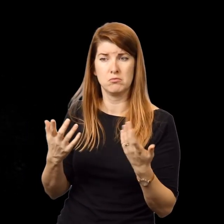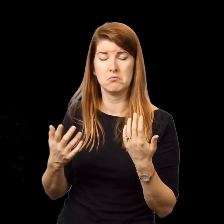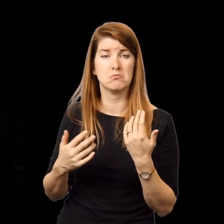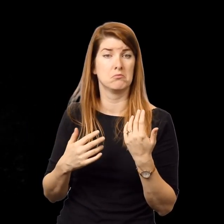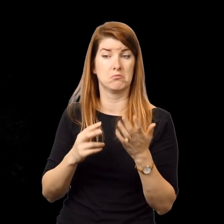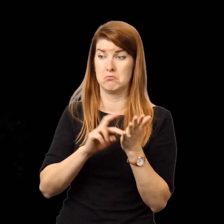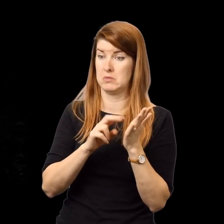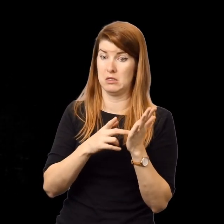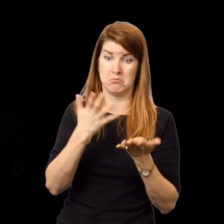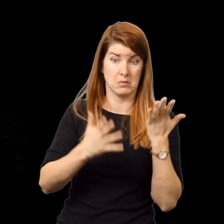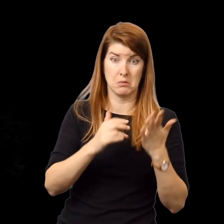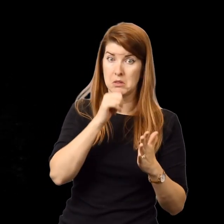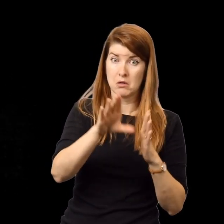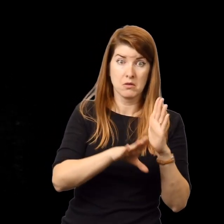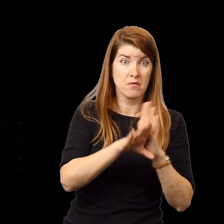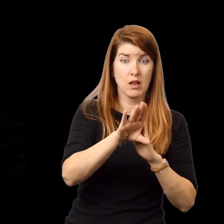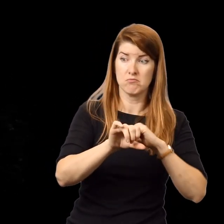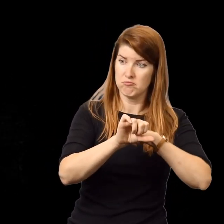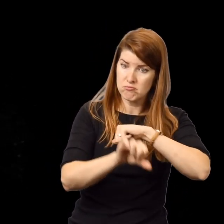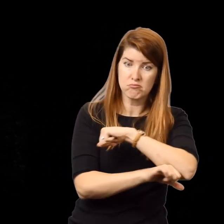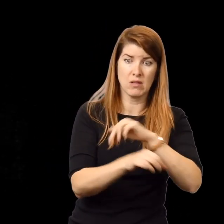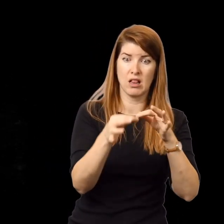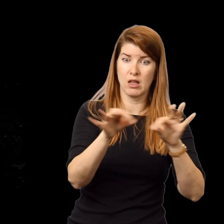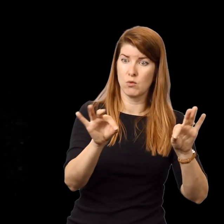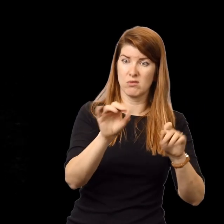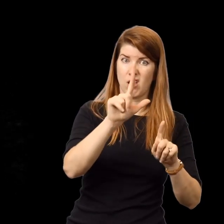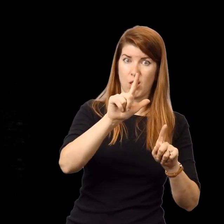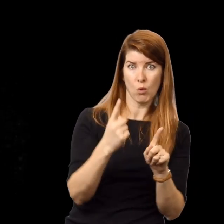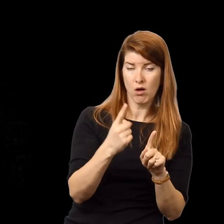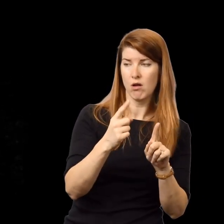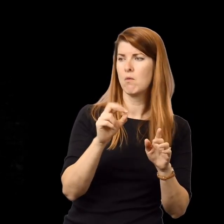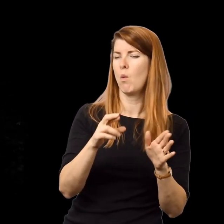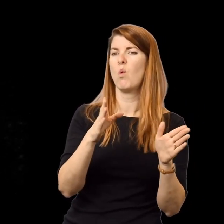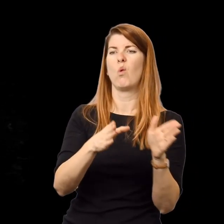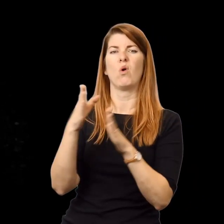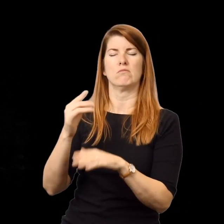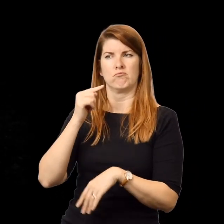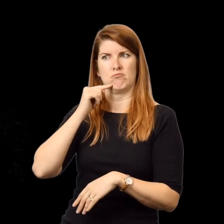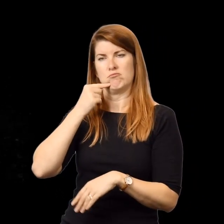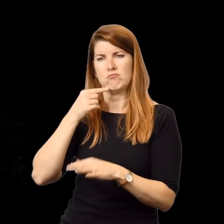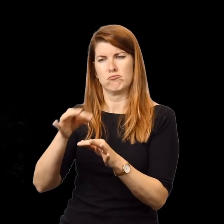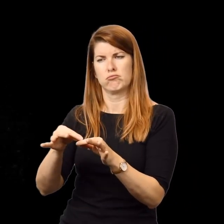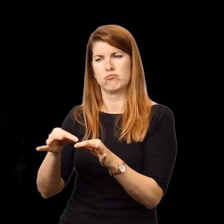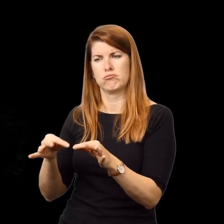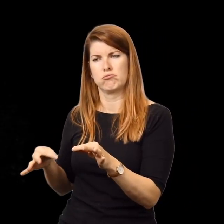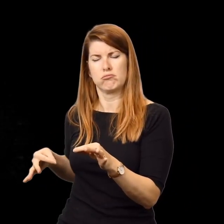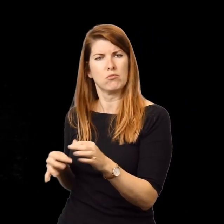Either they don't develop a functional first language, or there are significant delays in the functional first language.